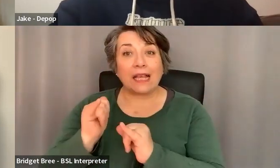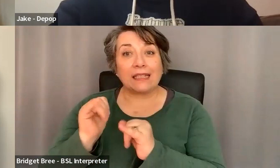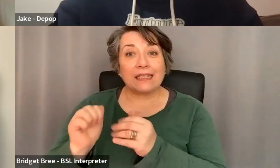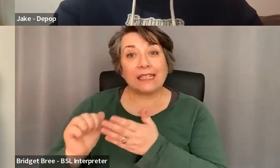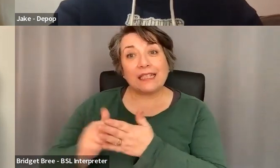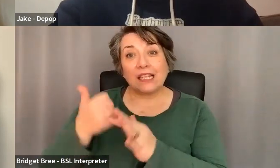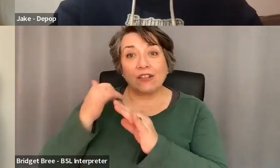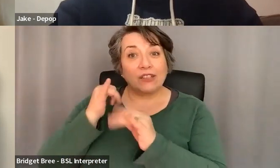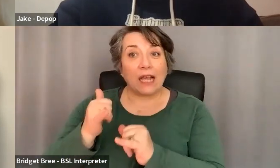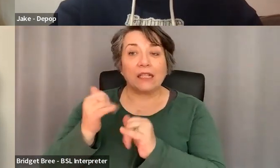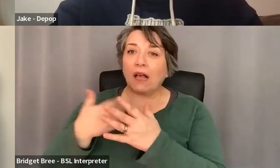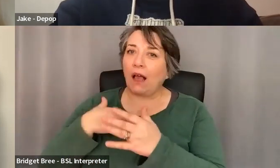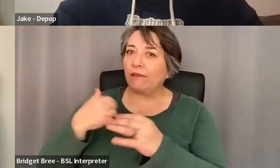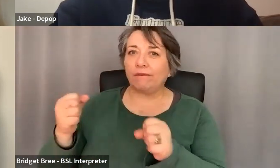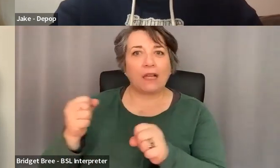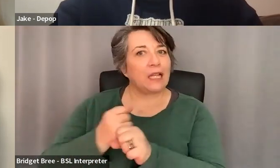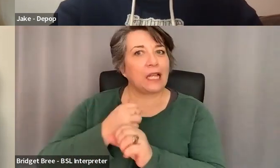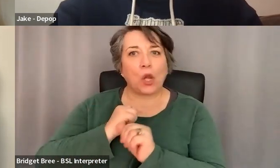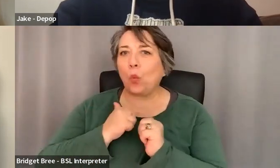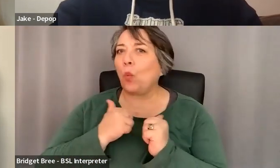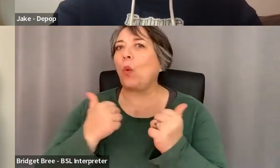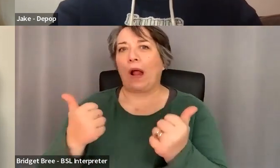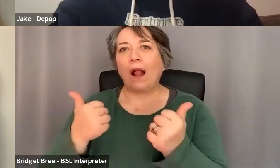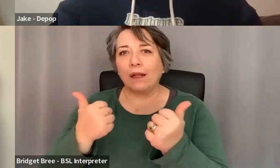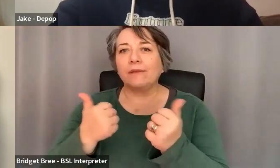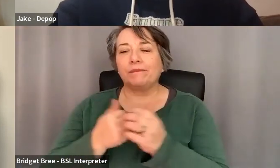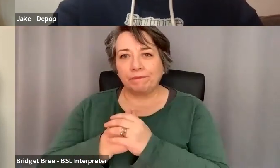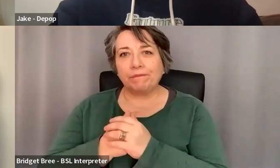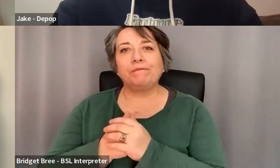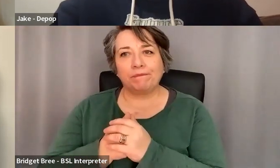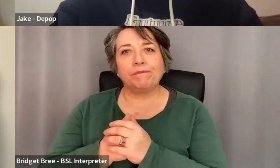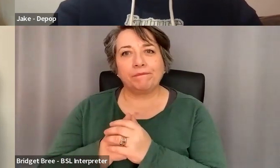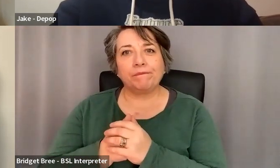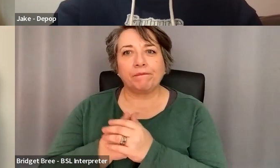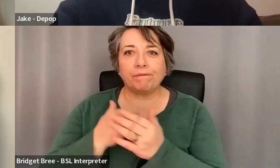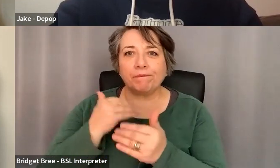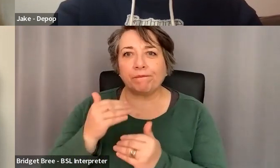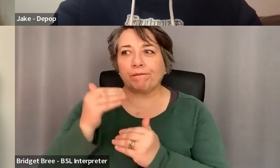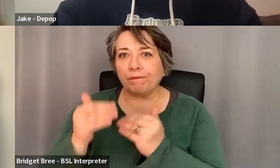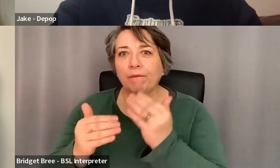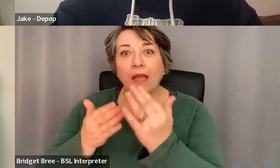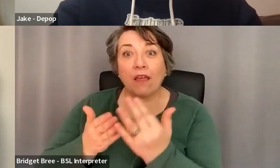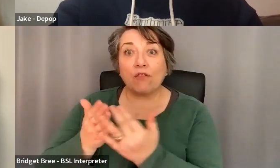So, you know, whatever it is, that's part of my application. I've done well in the brew or the skills test. I get through. I get the offer. And I surgeon up.